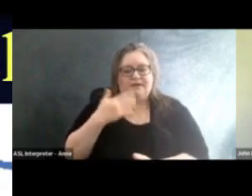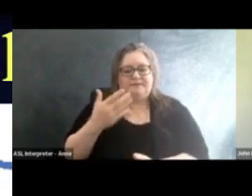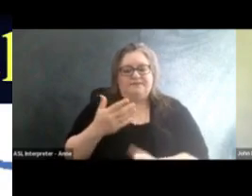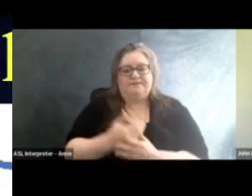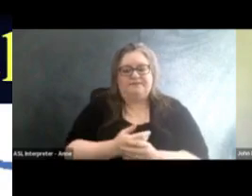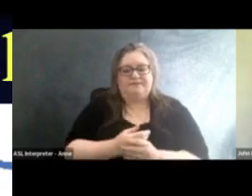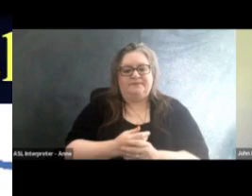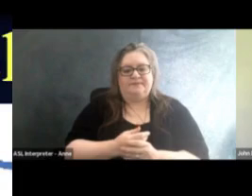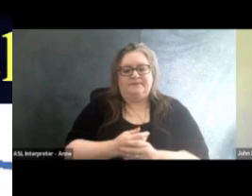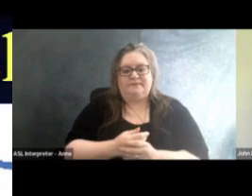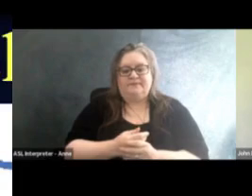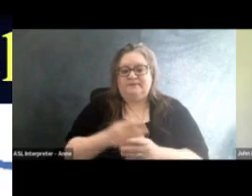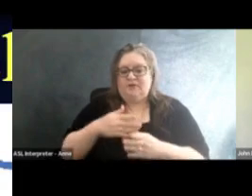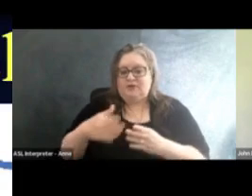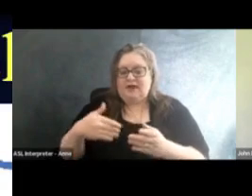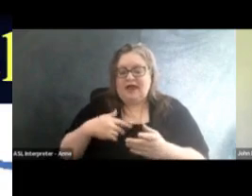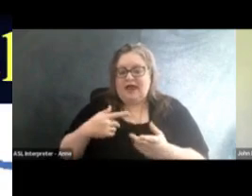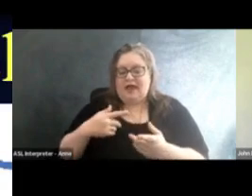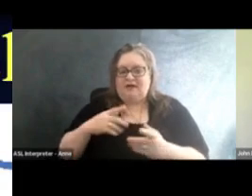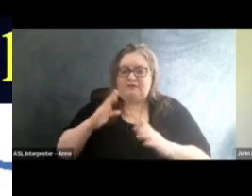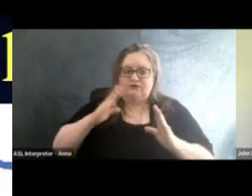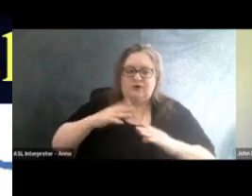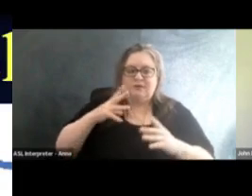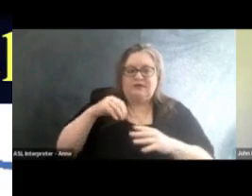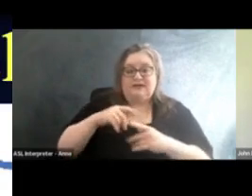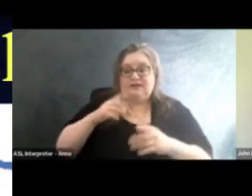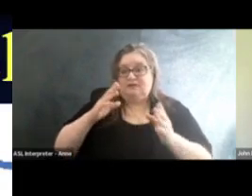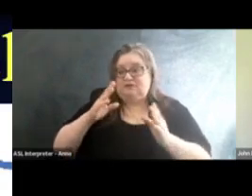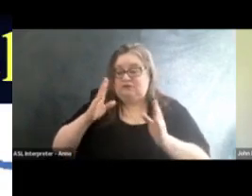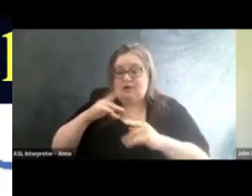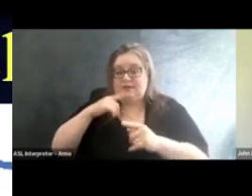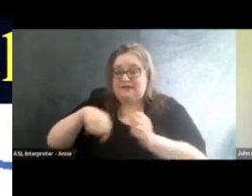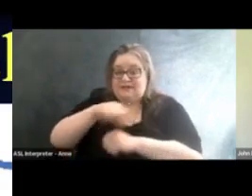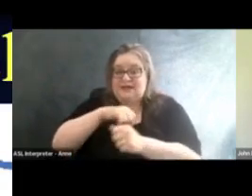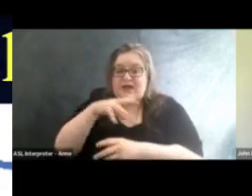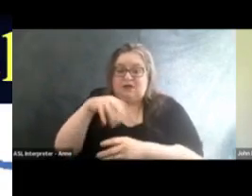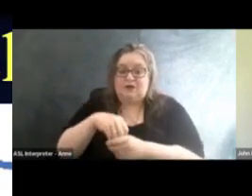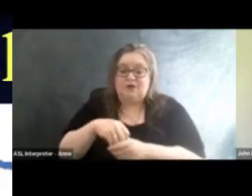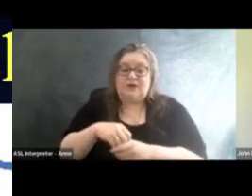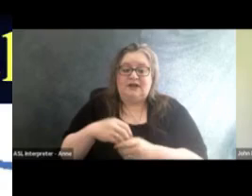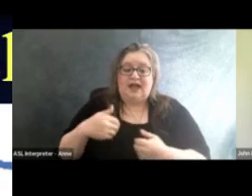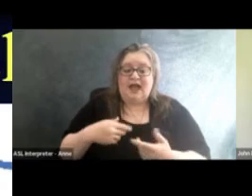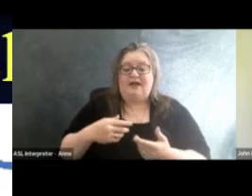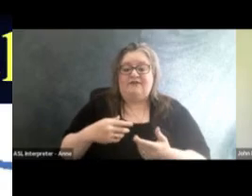end up in some kind of trouble, trouble in society, including having a substance use disorder.